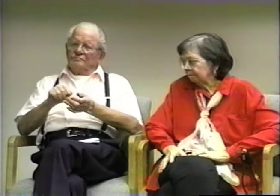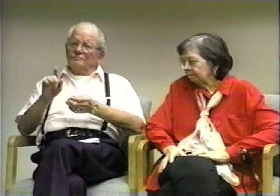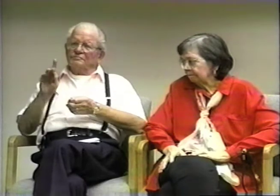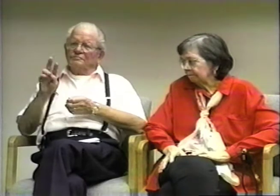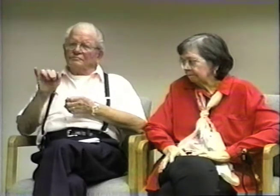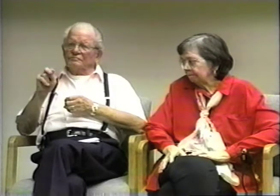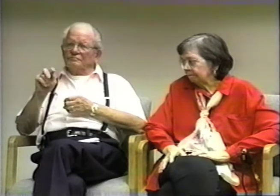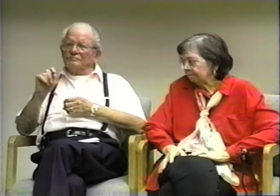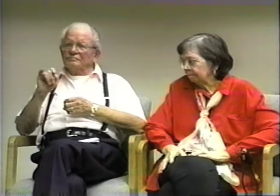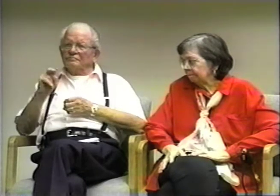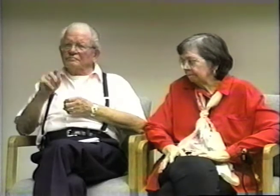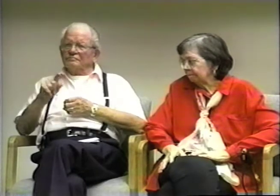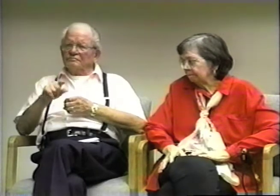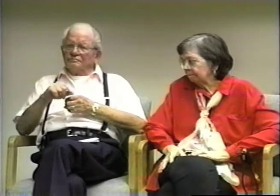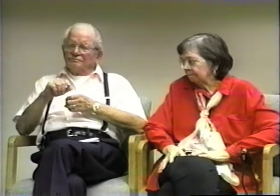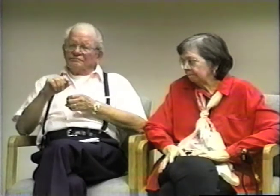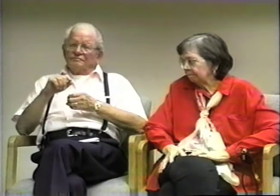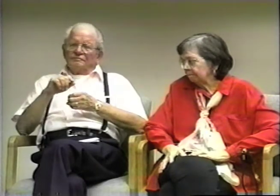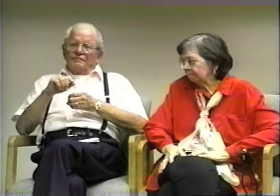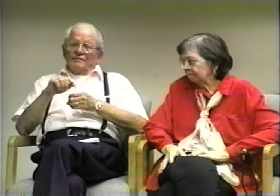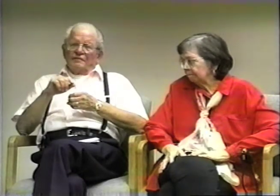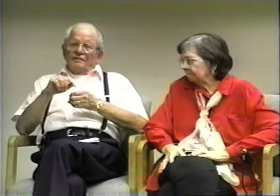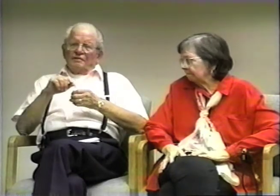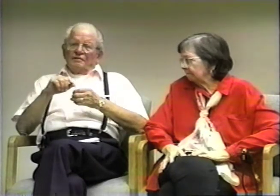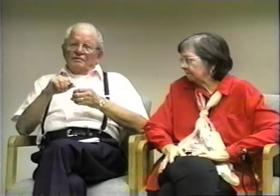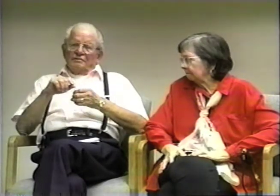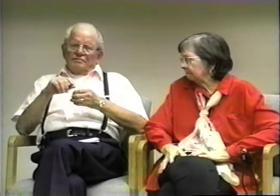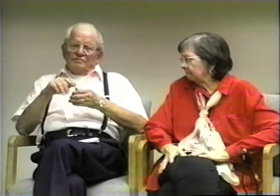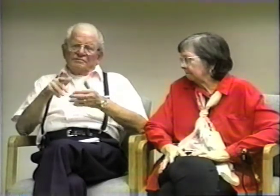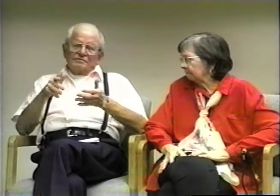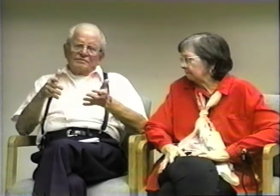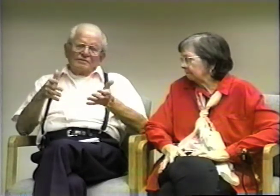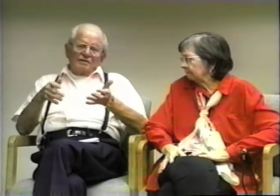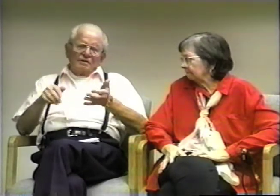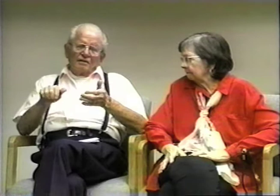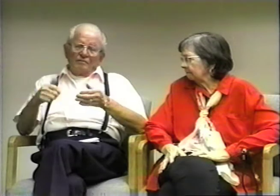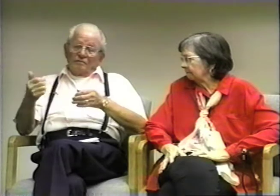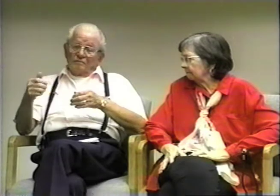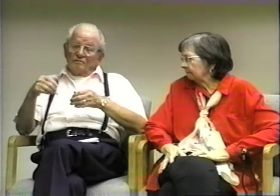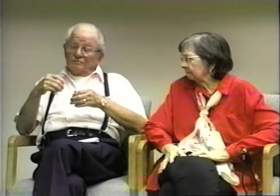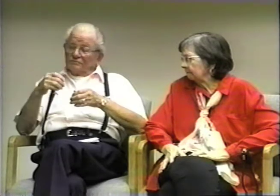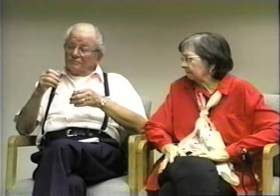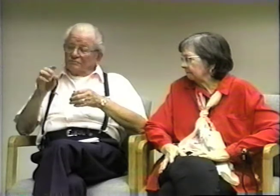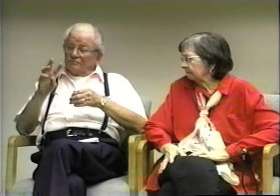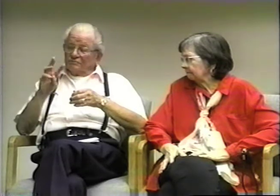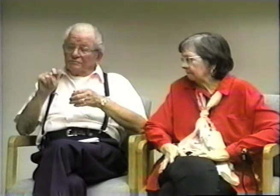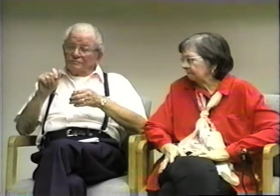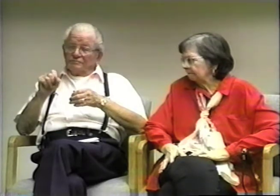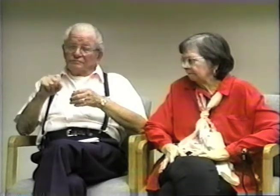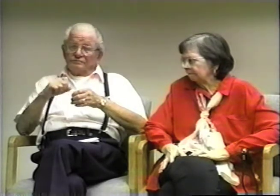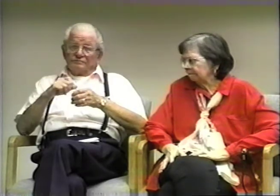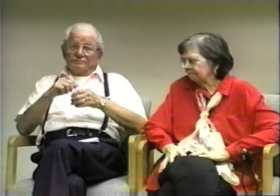Many Deaf people work for newspapers doing typesetting.